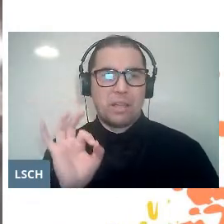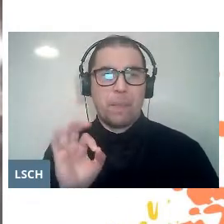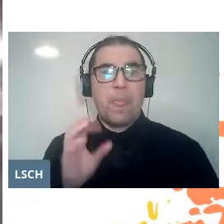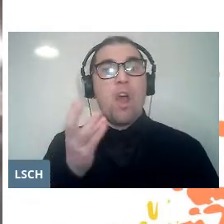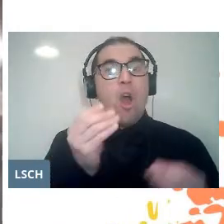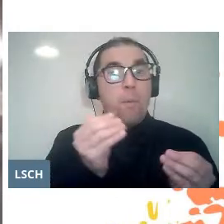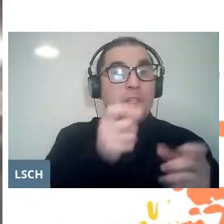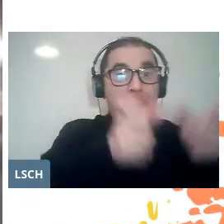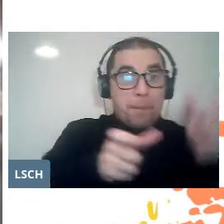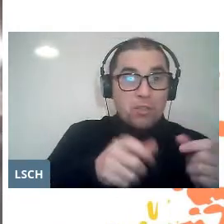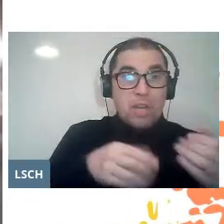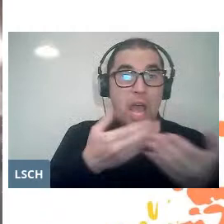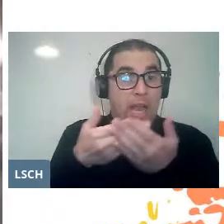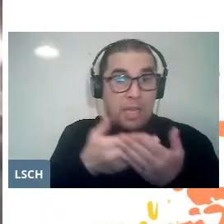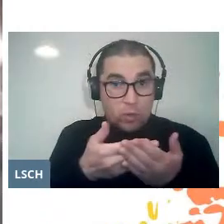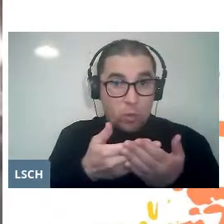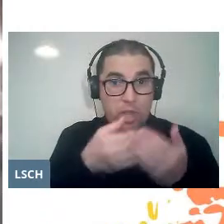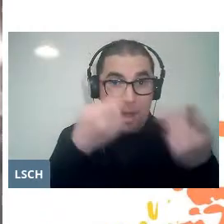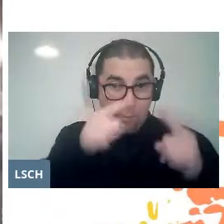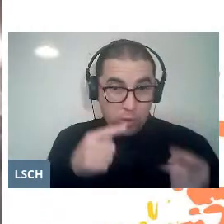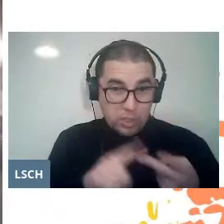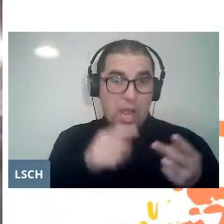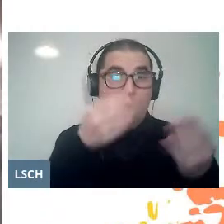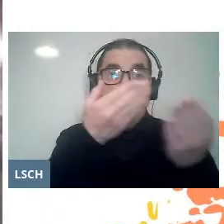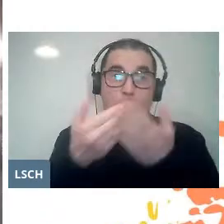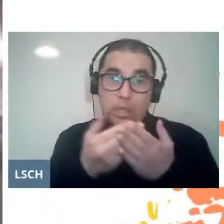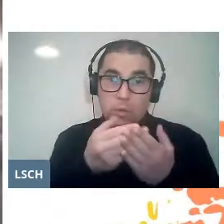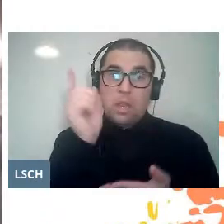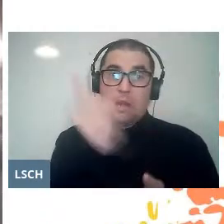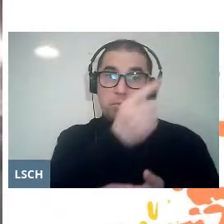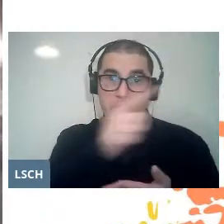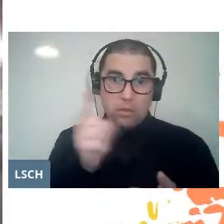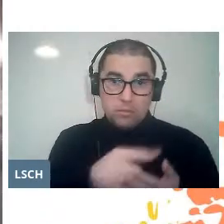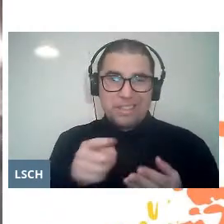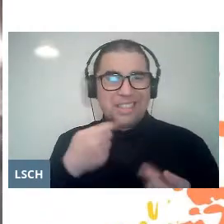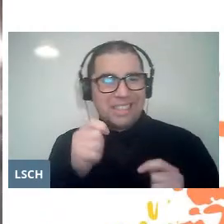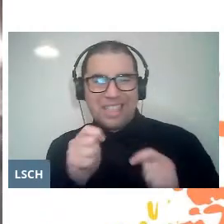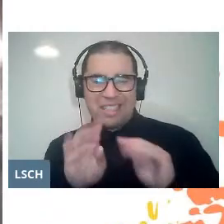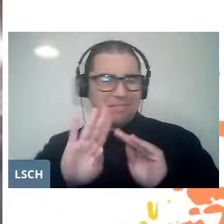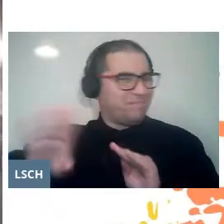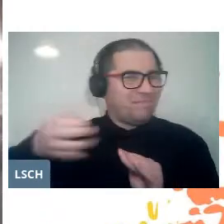and many conductors sometimes do a little to remove Mozart's music,